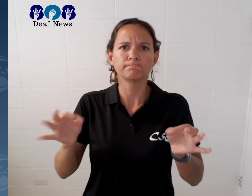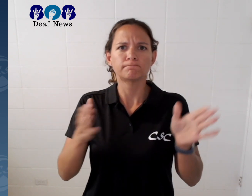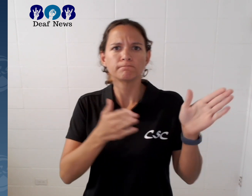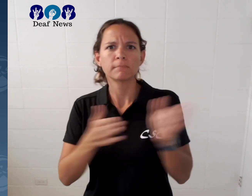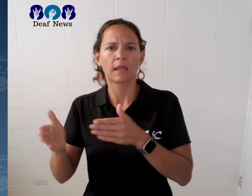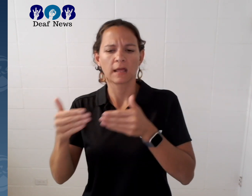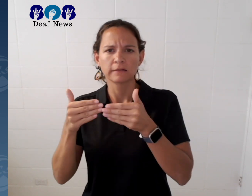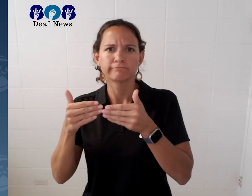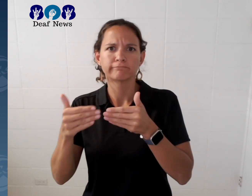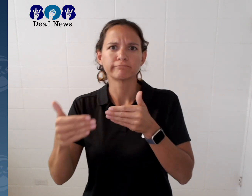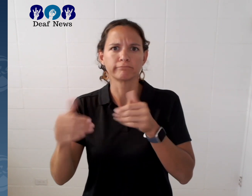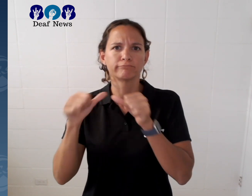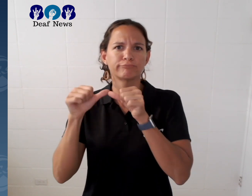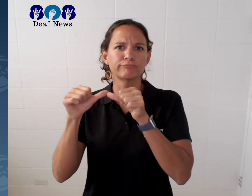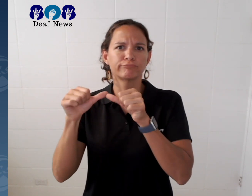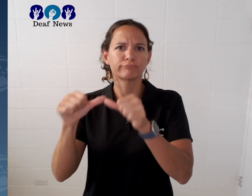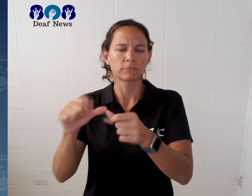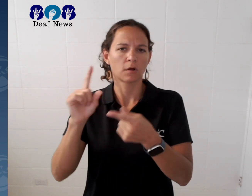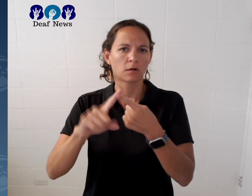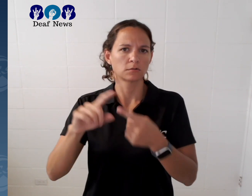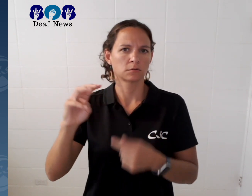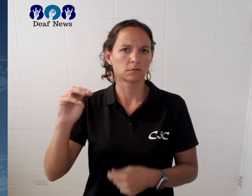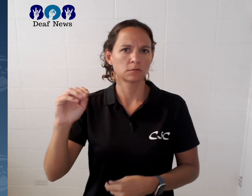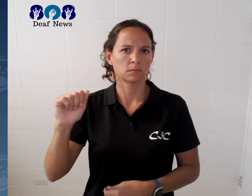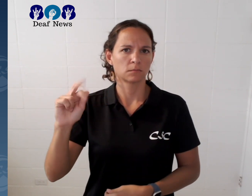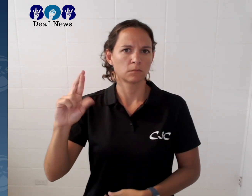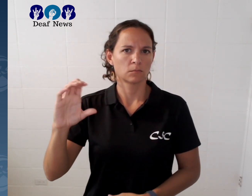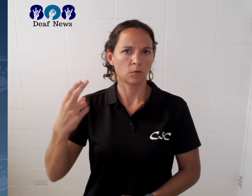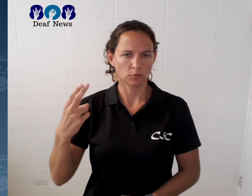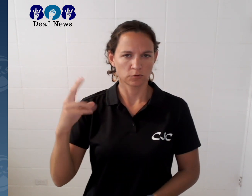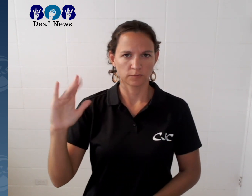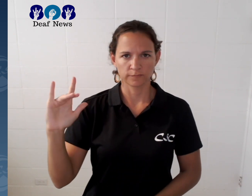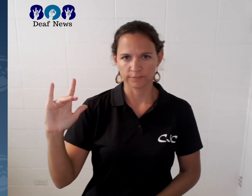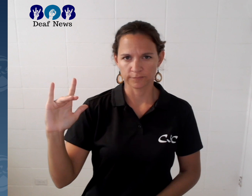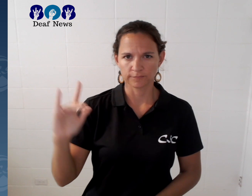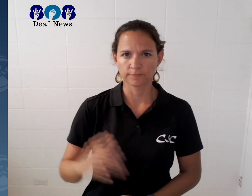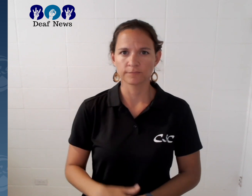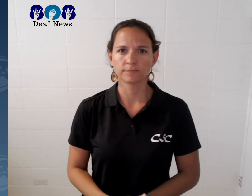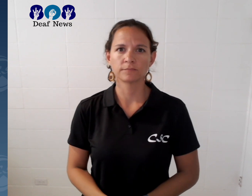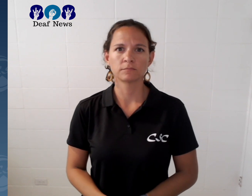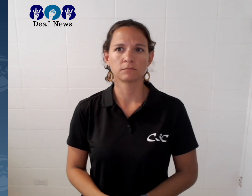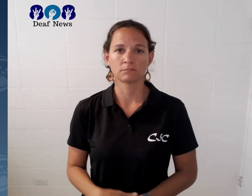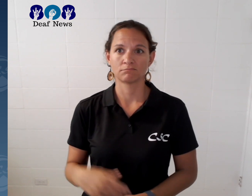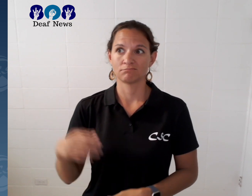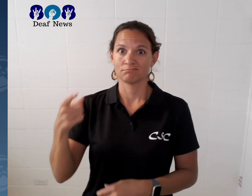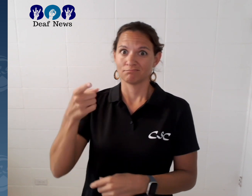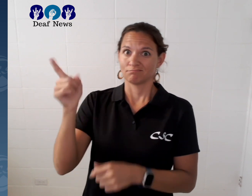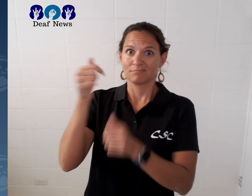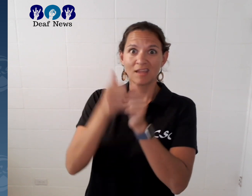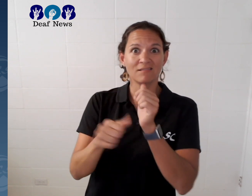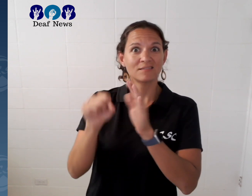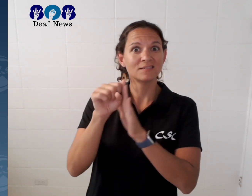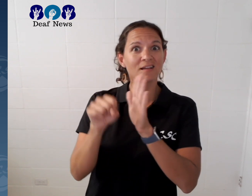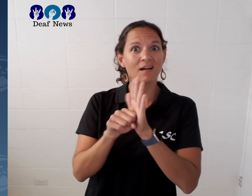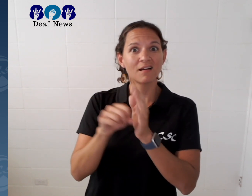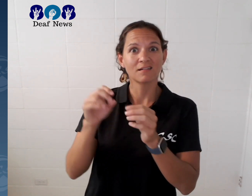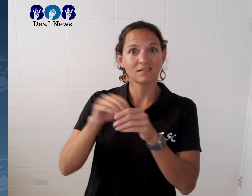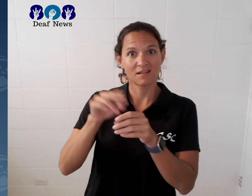governorʻs emergency proclamation plan continues until March 25th. All the states in the nation